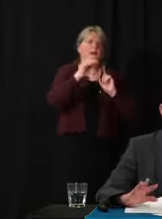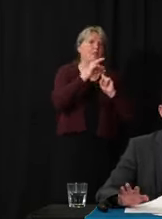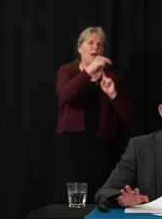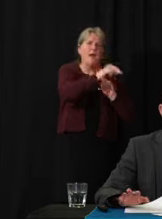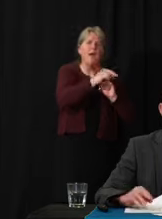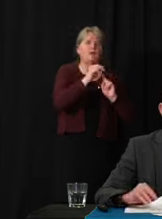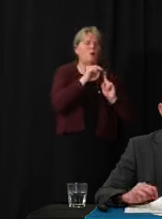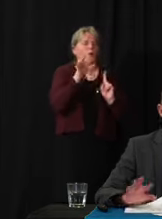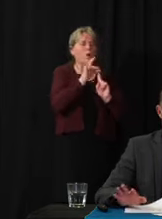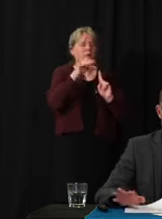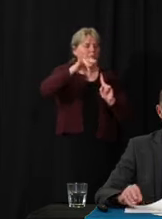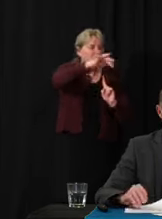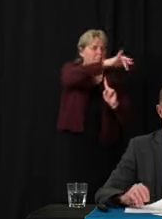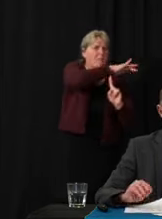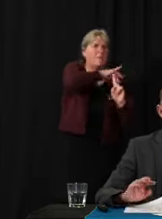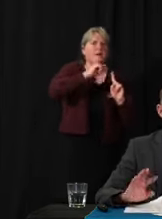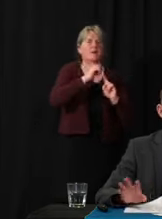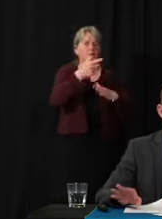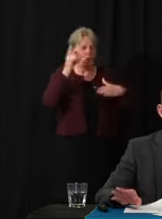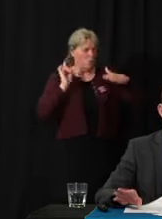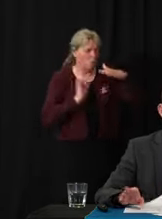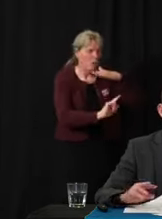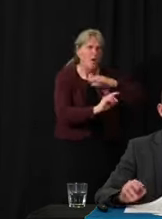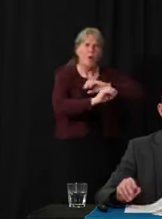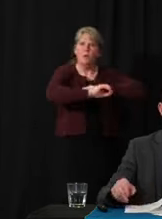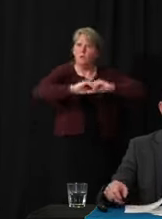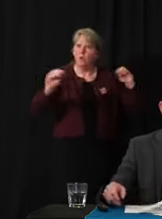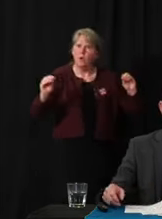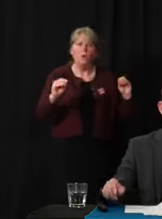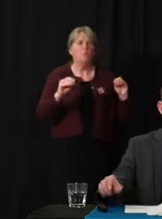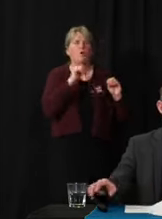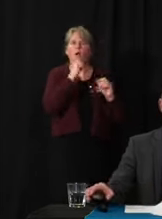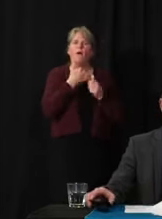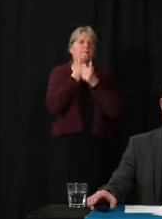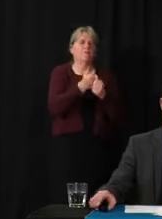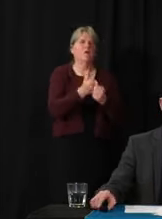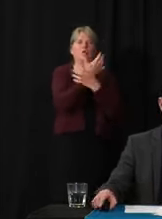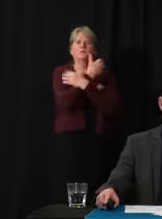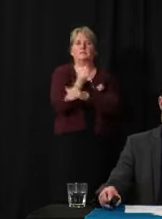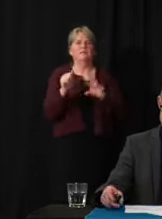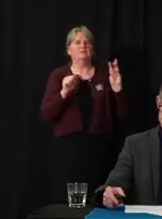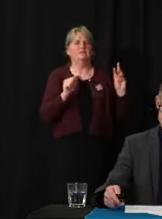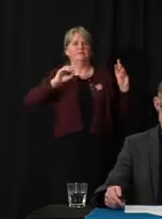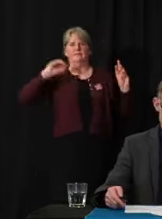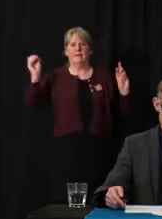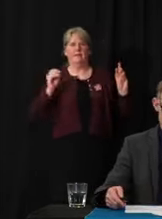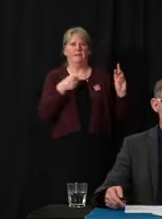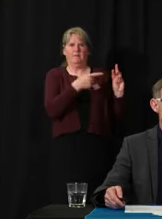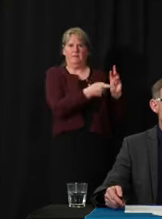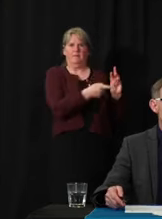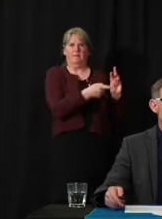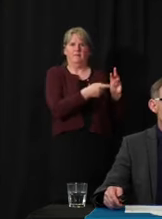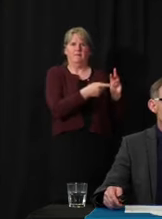identification, just free-flowing within the population. No contact tracing, no quarantine, no isolation from